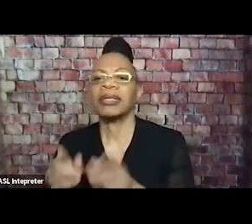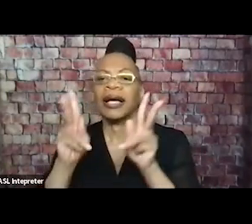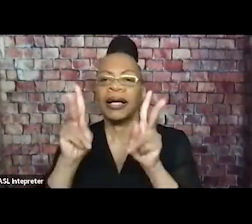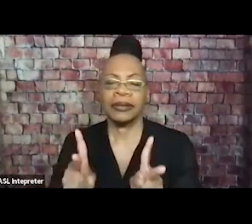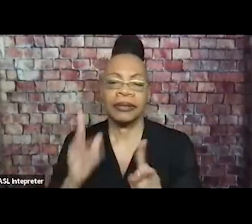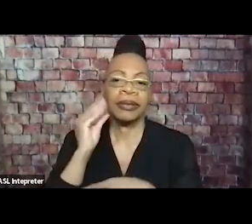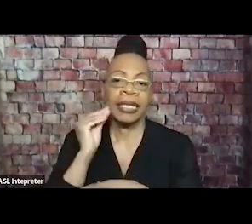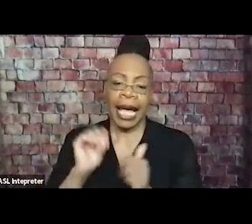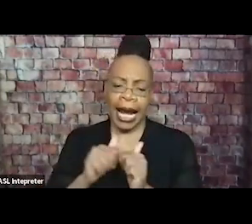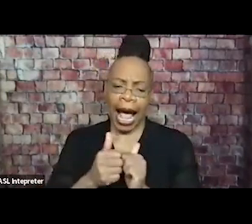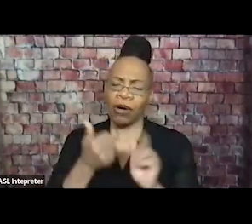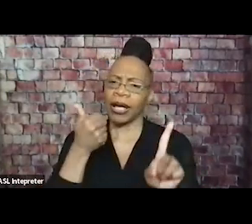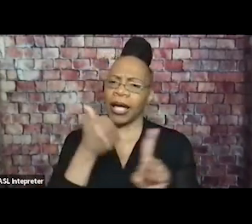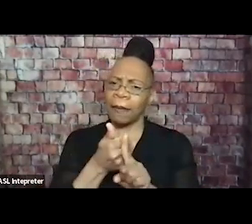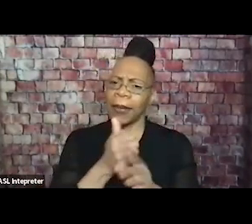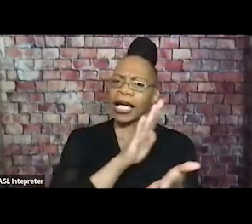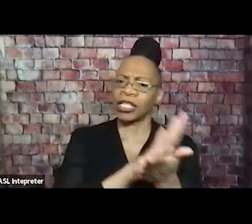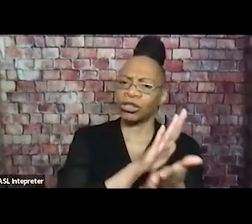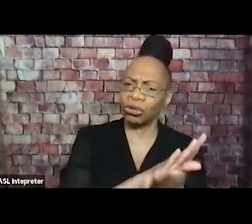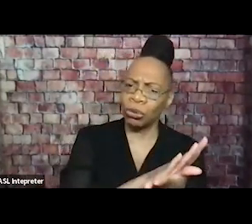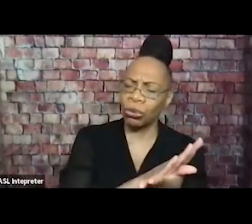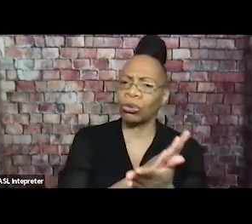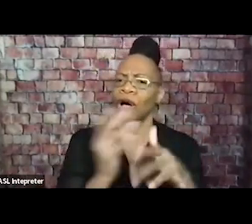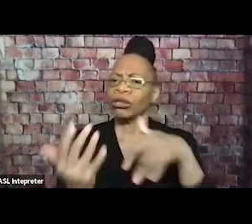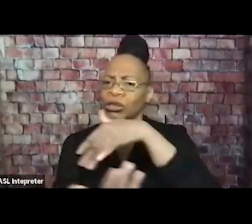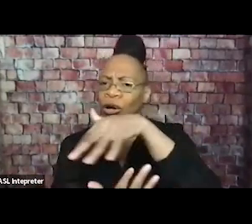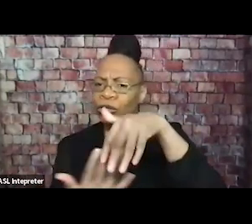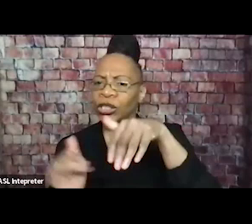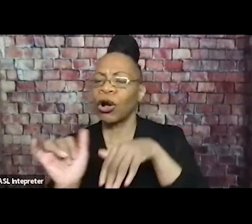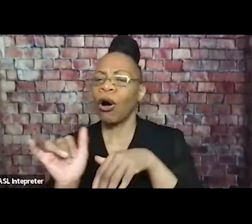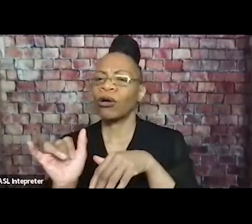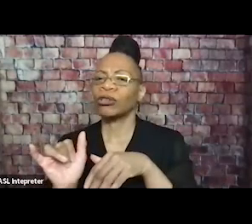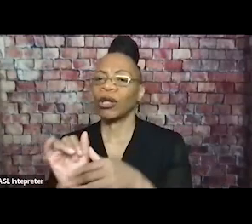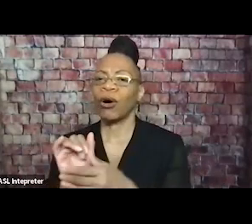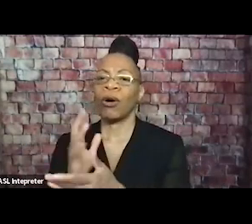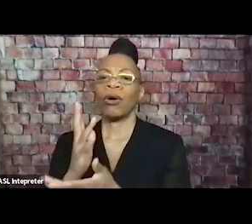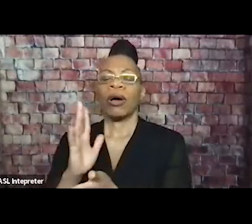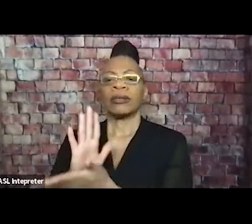in school, socially, and academically? What is the ongoing impact of symptoms